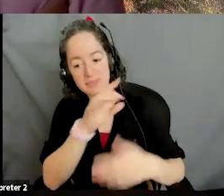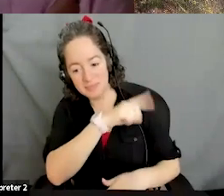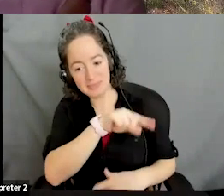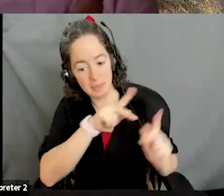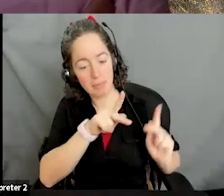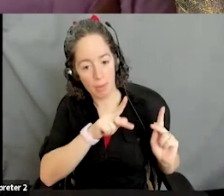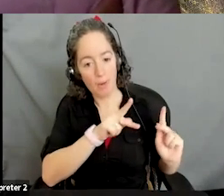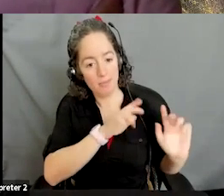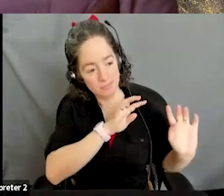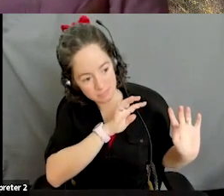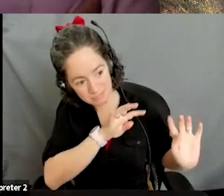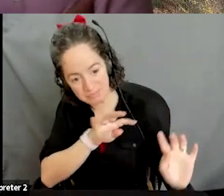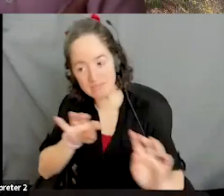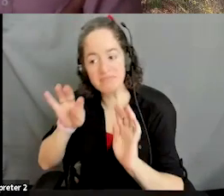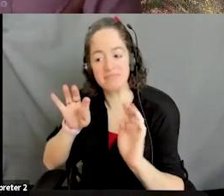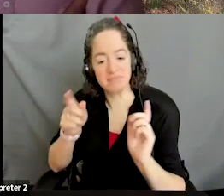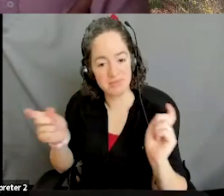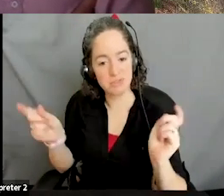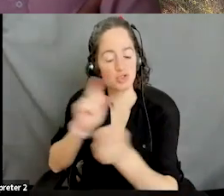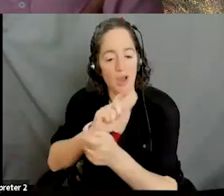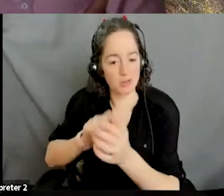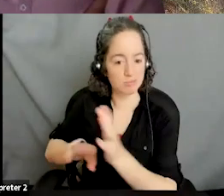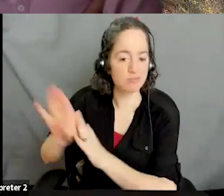Thanks. Richard asked: